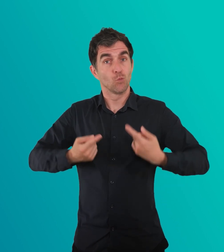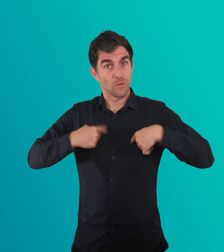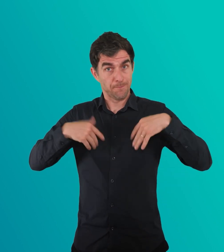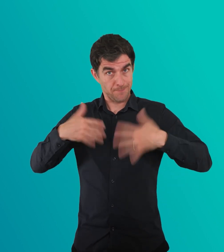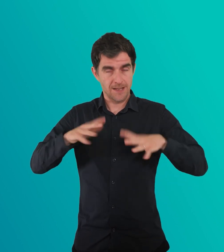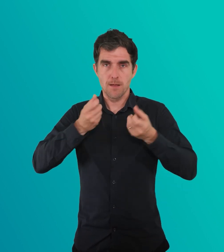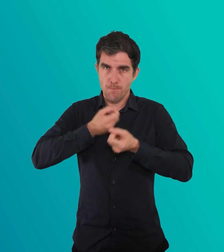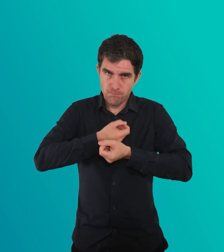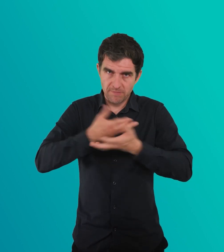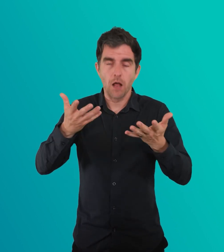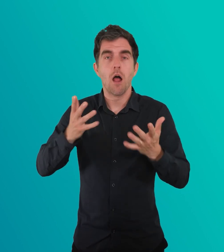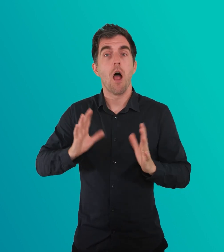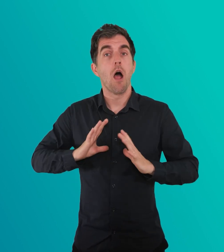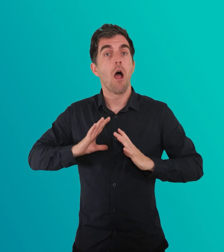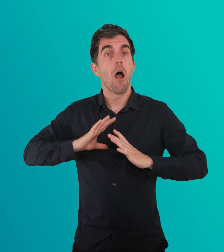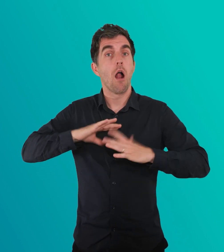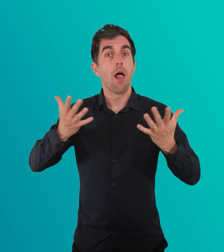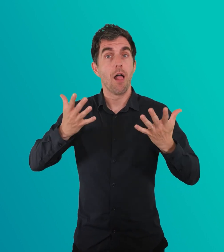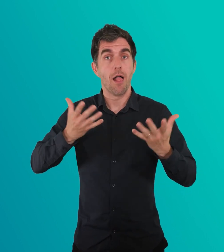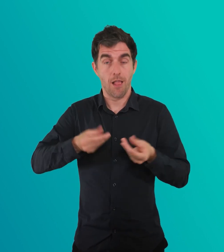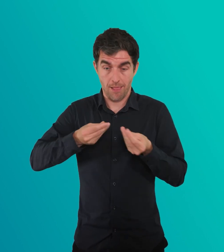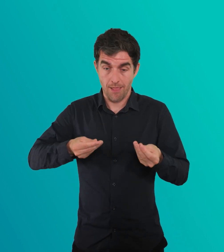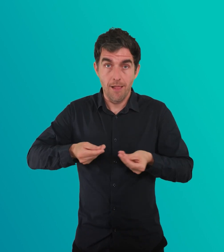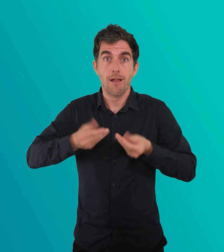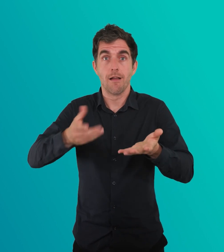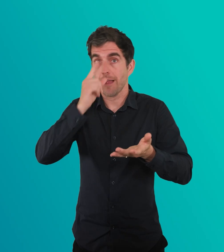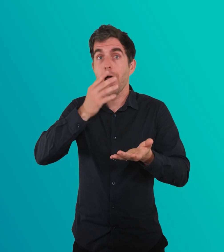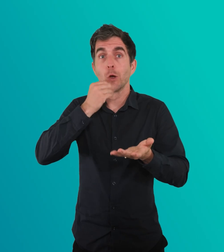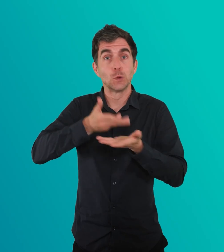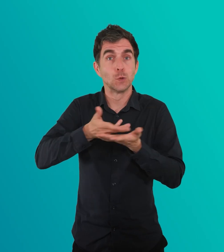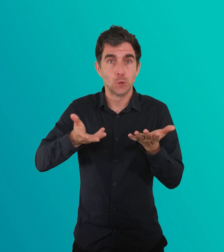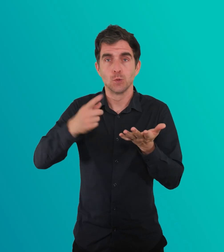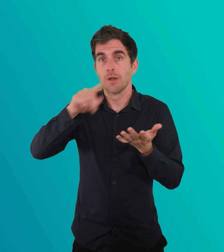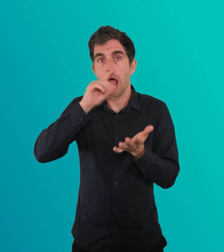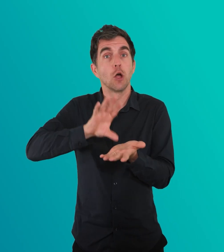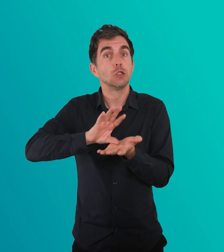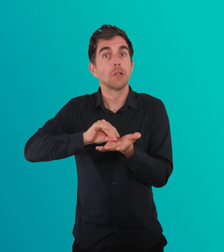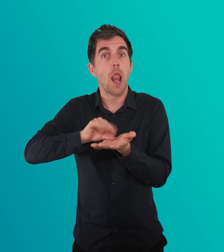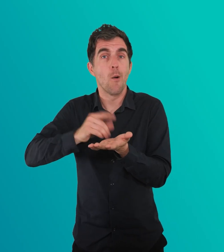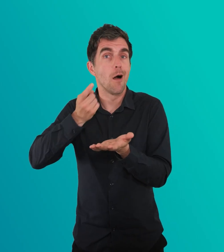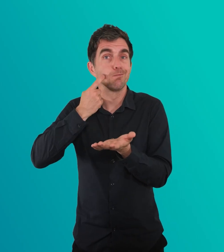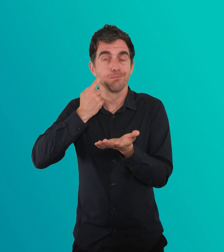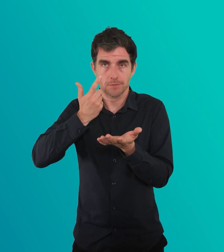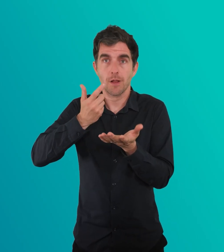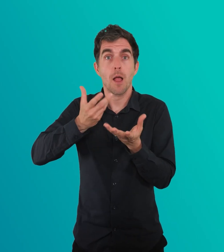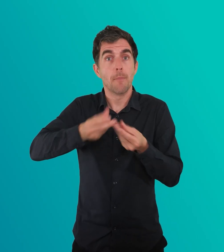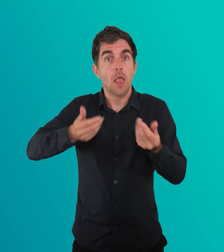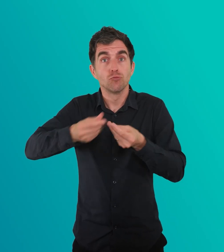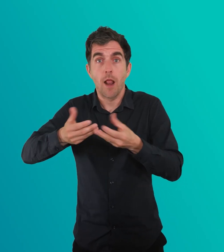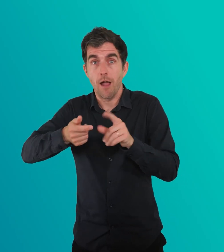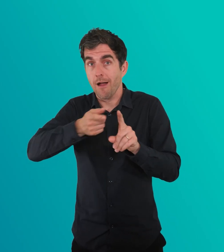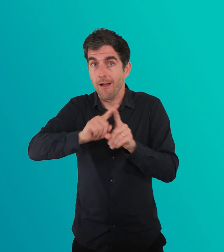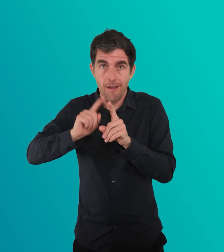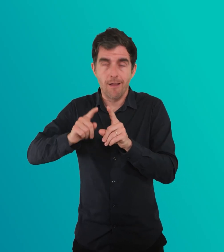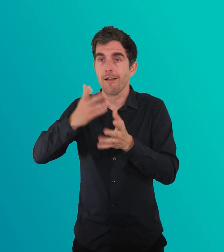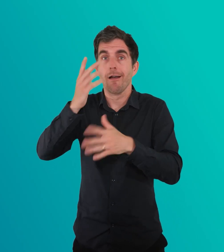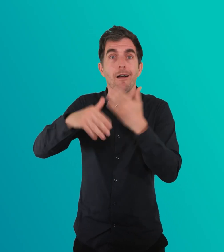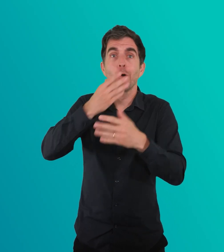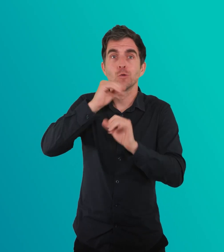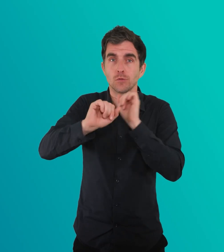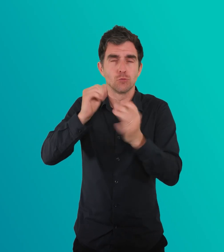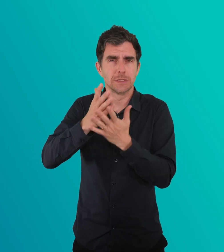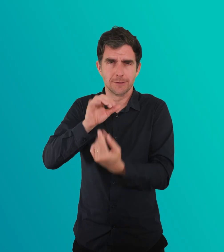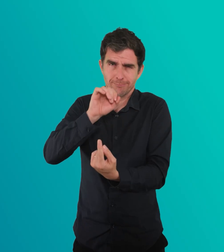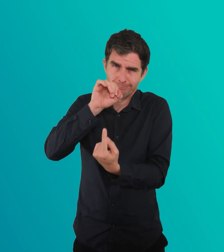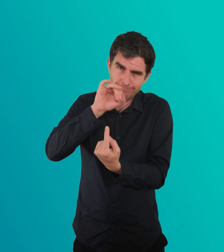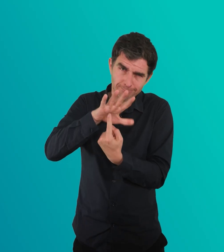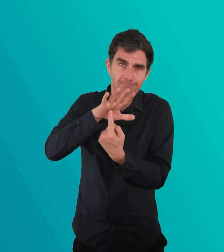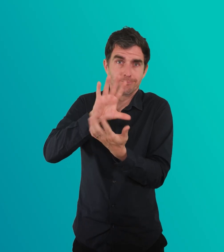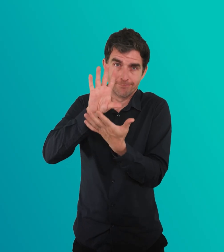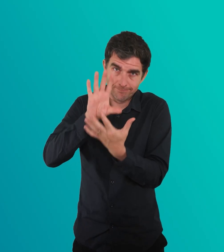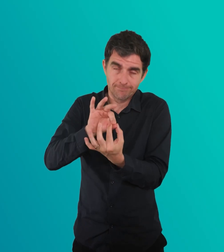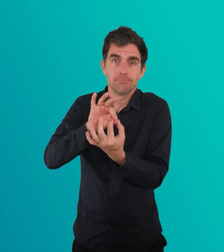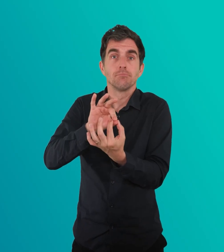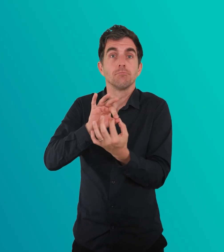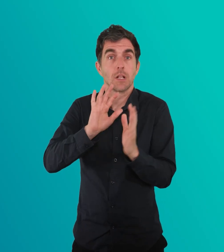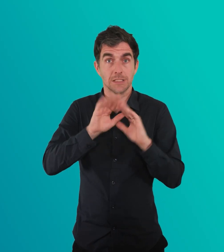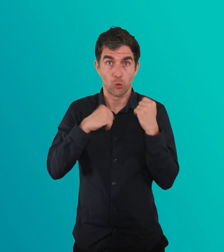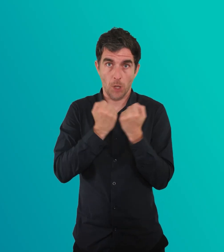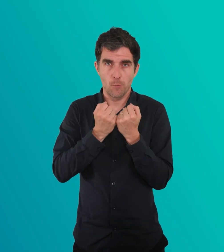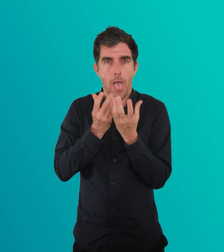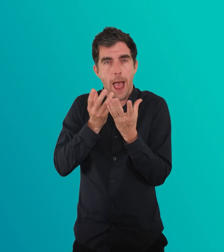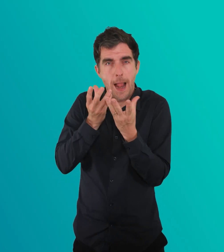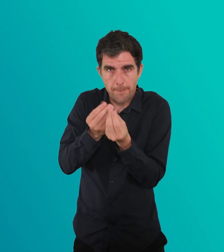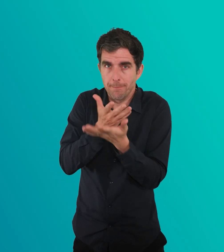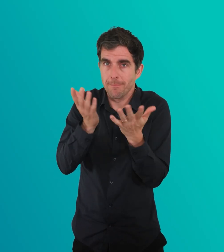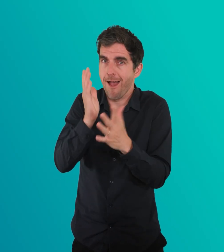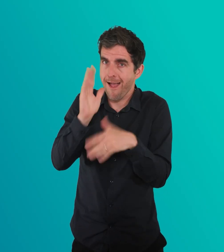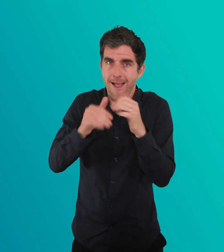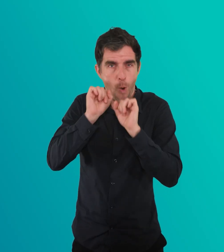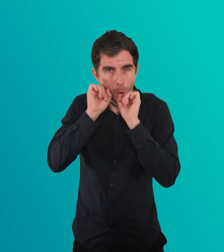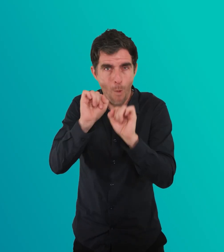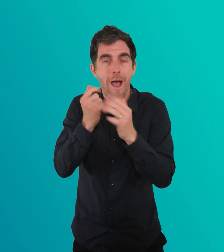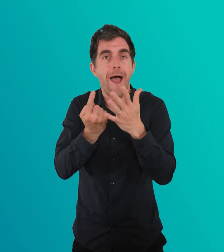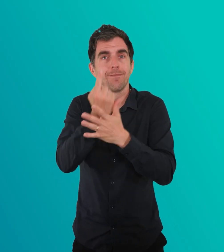We have provided ready-to-use, downloadable engagement materials on key areas of interest to the steering group